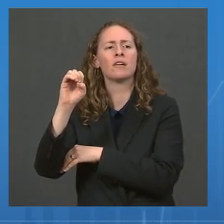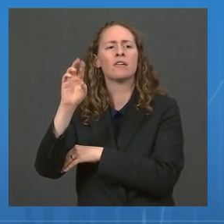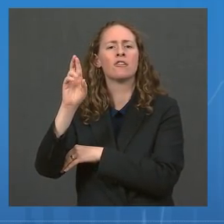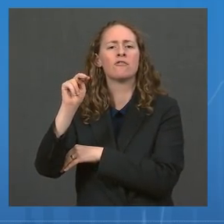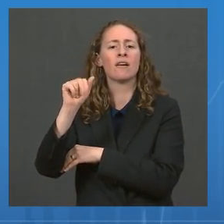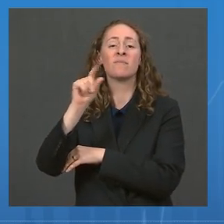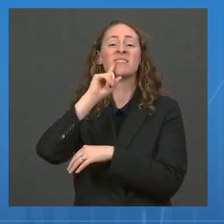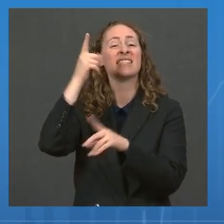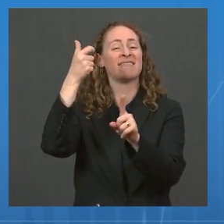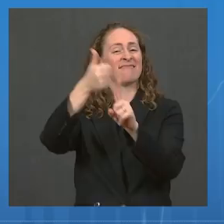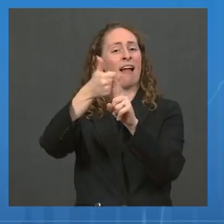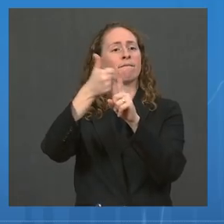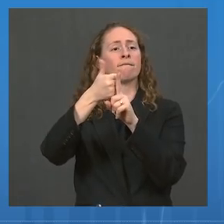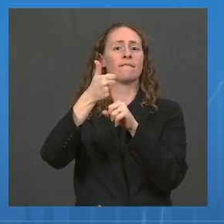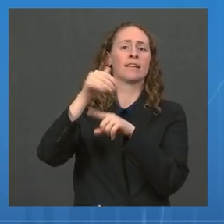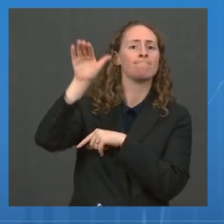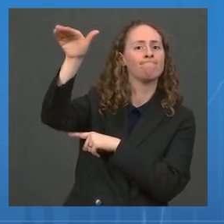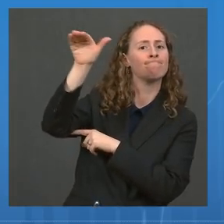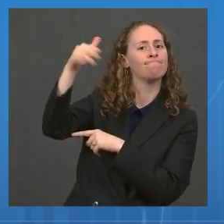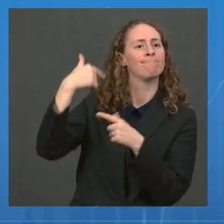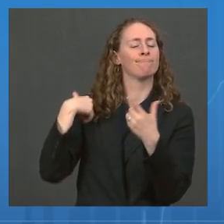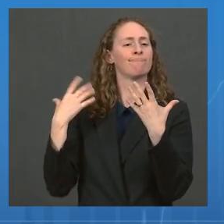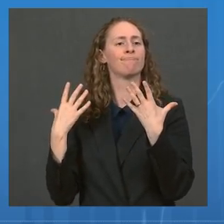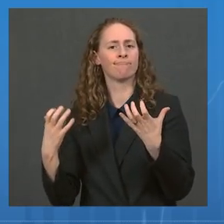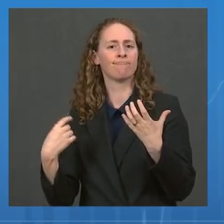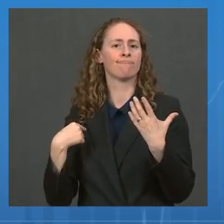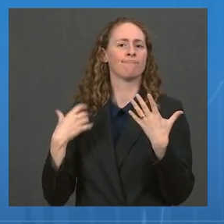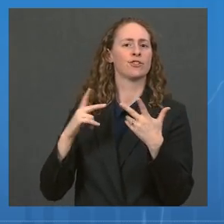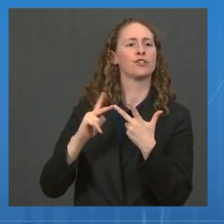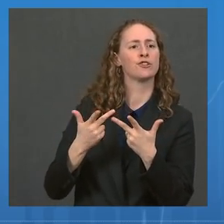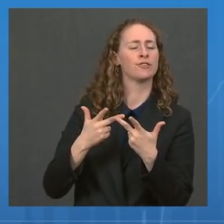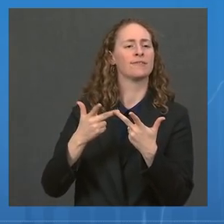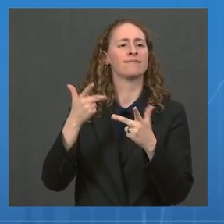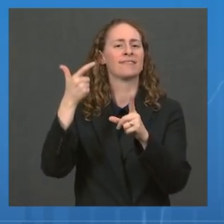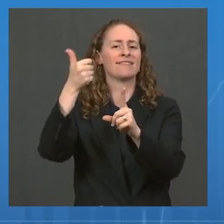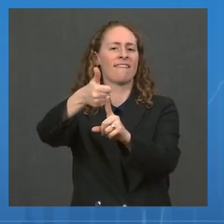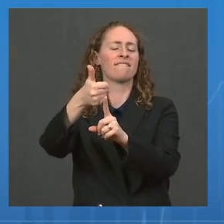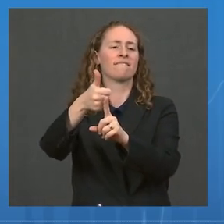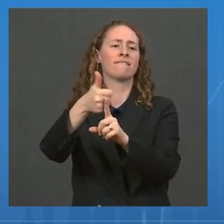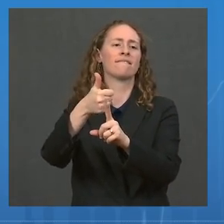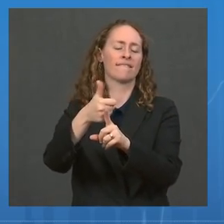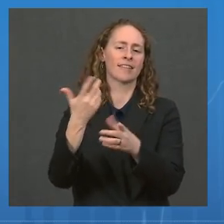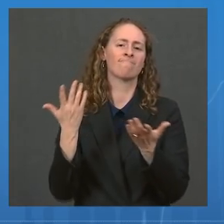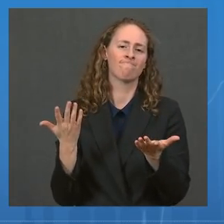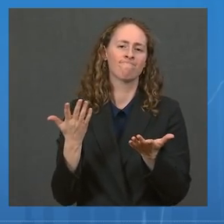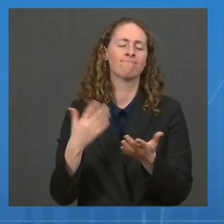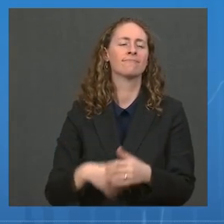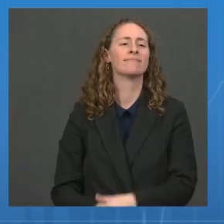that we have reviewed and the advice and recommendations we are given is -- we have given is for Pfizer boosts with people